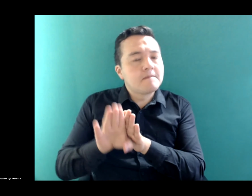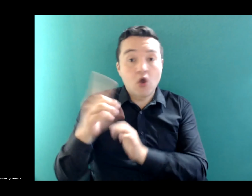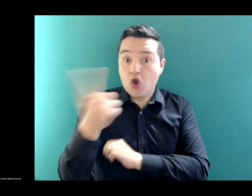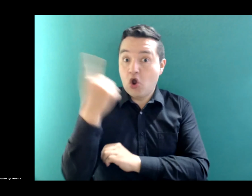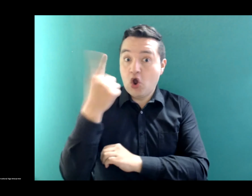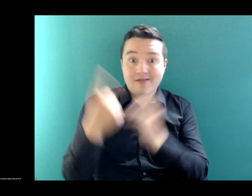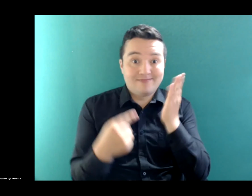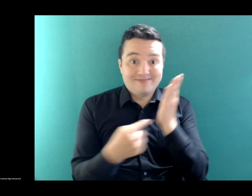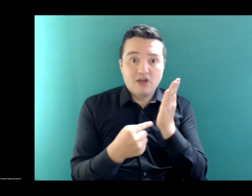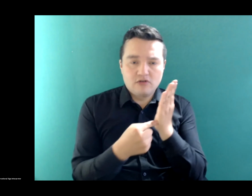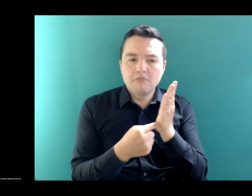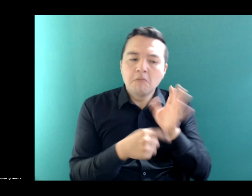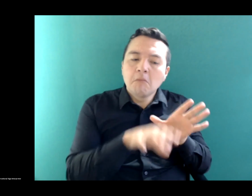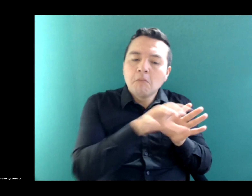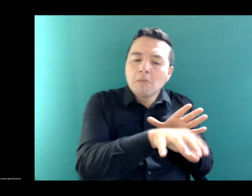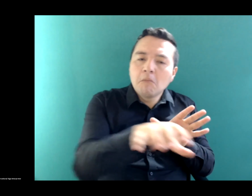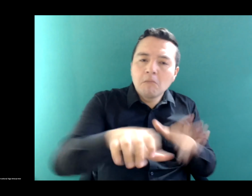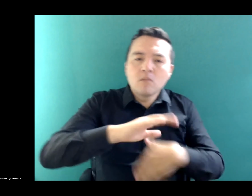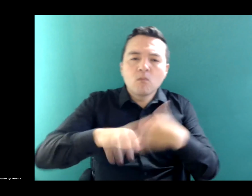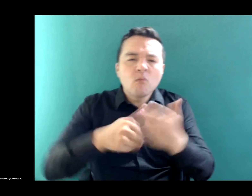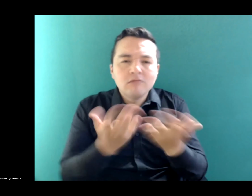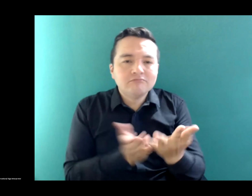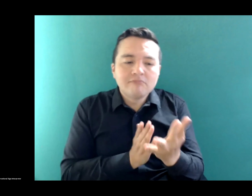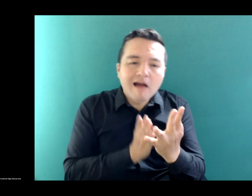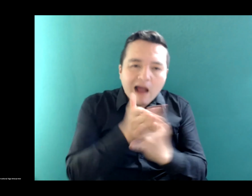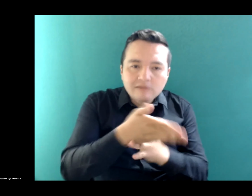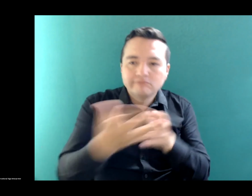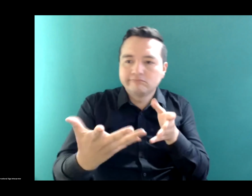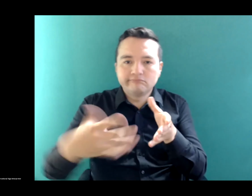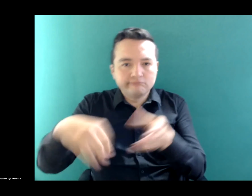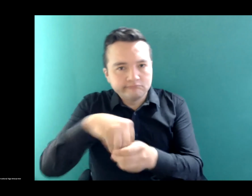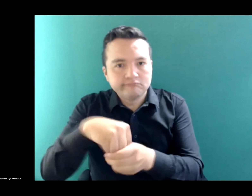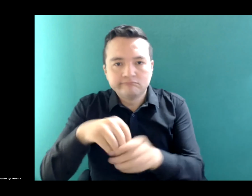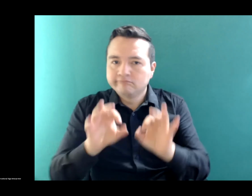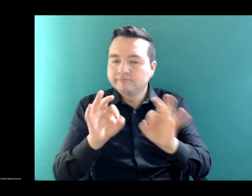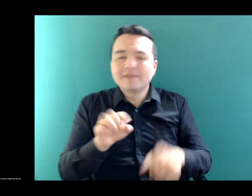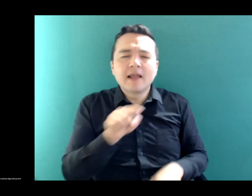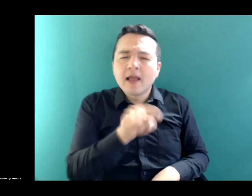It's a pleasure to be here because I believe Brazil, we have a lot of improvement.